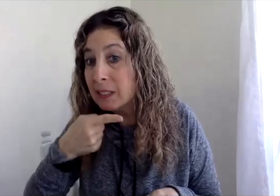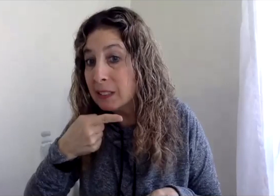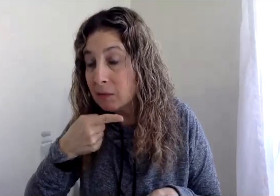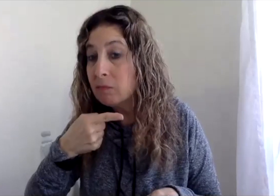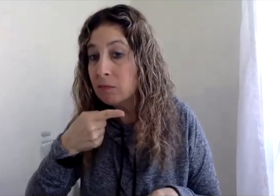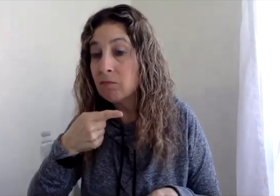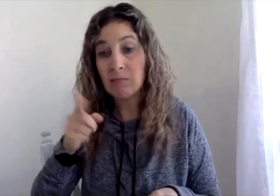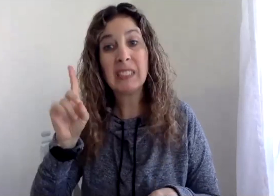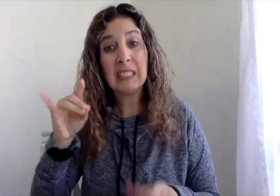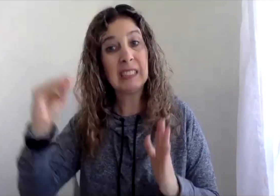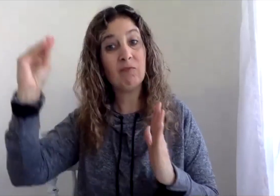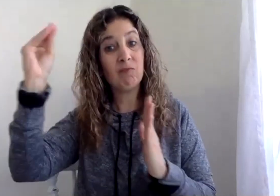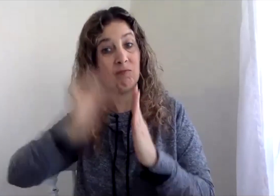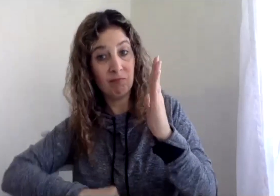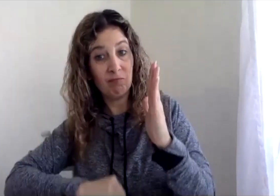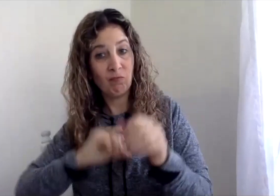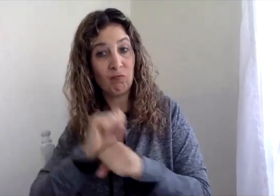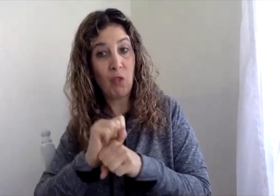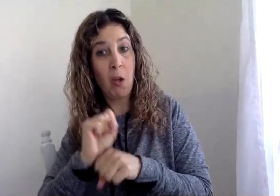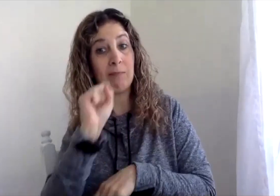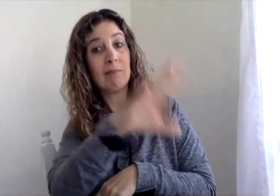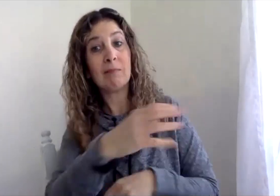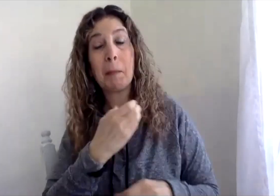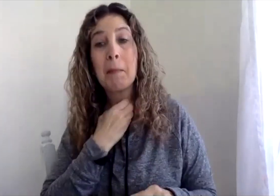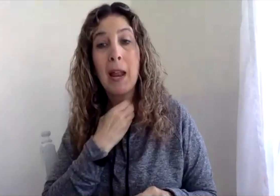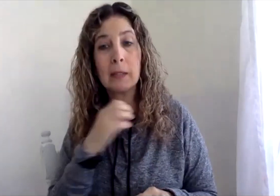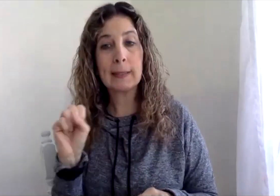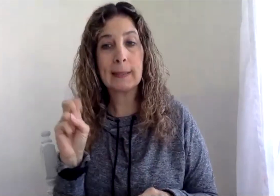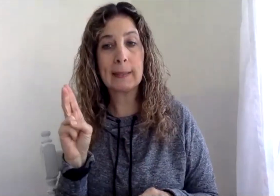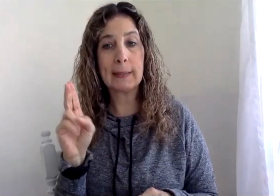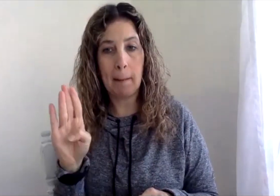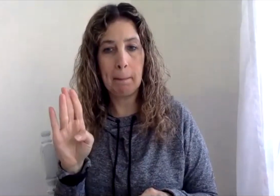She has a hearing brother by the way and he also applied for a sub at Mill Neck.